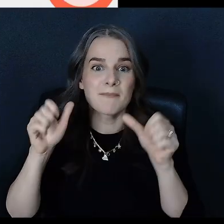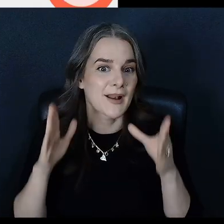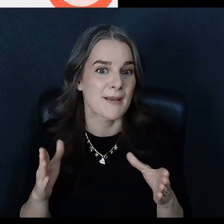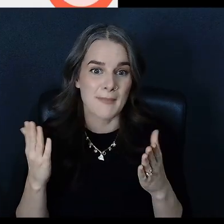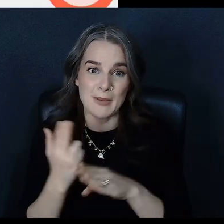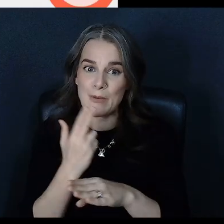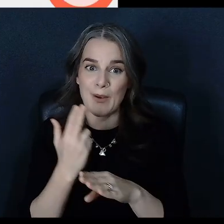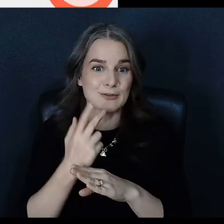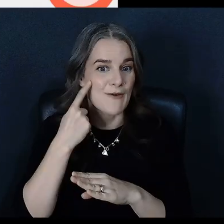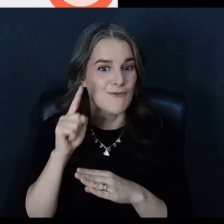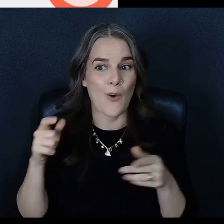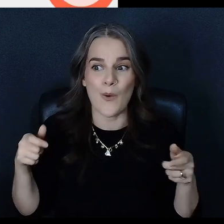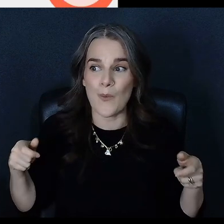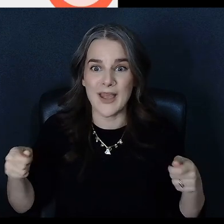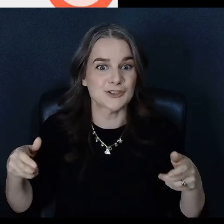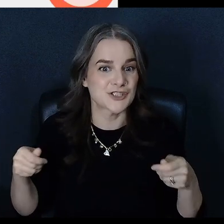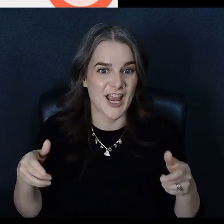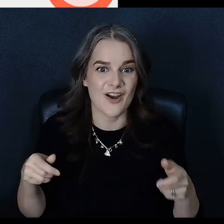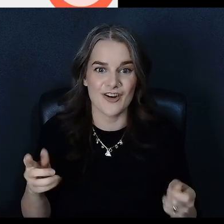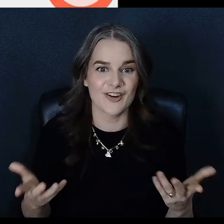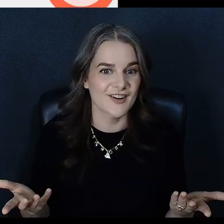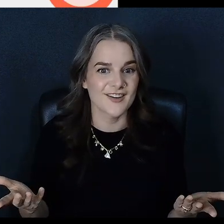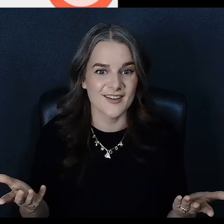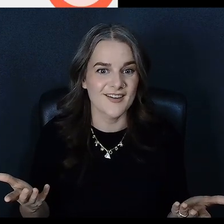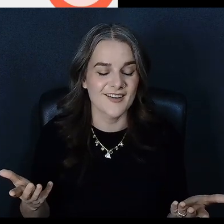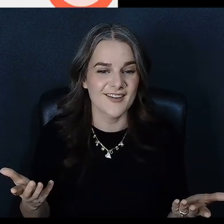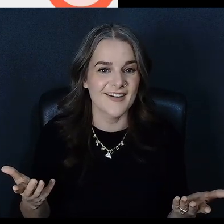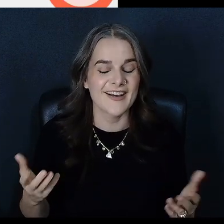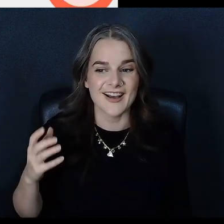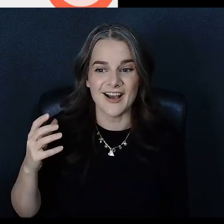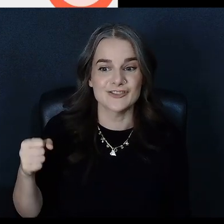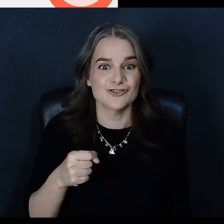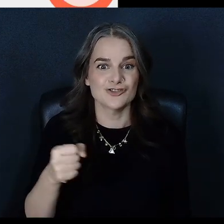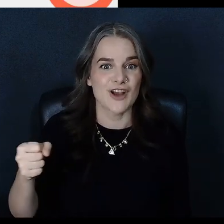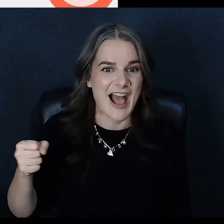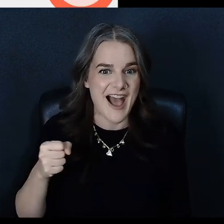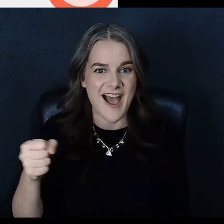to drive a wheelchair. Great. Just remember that whatever it is